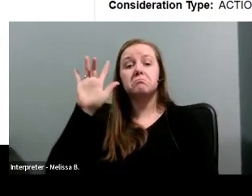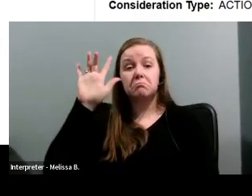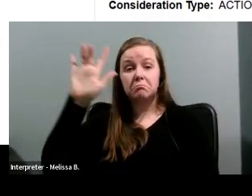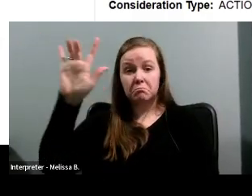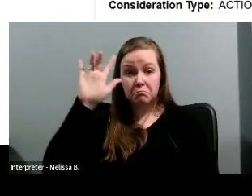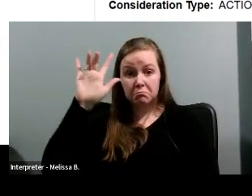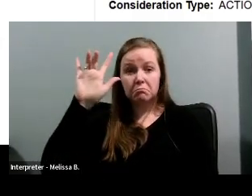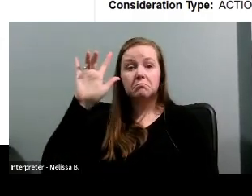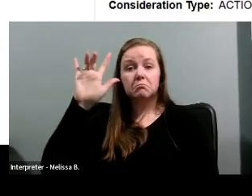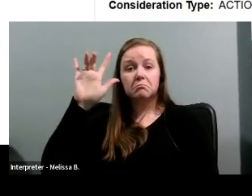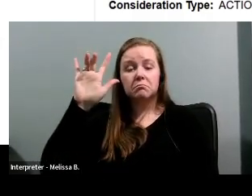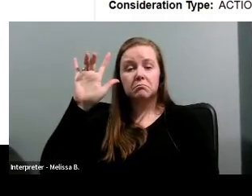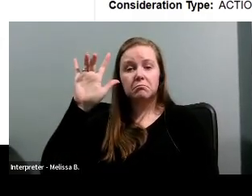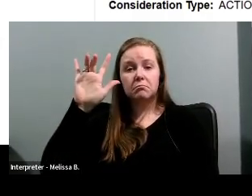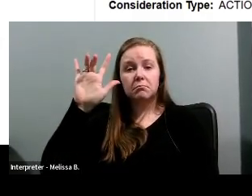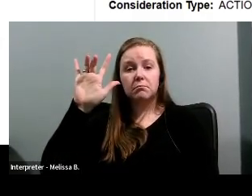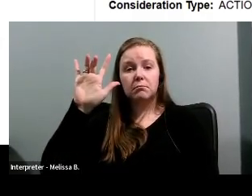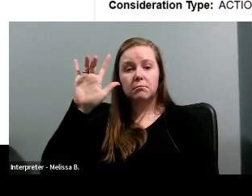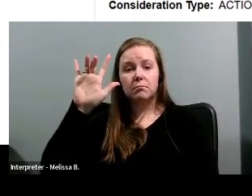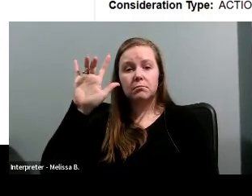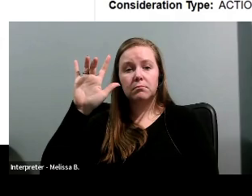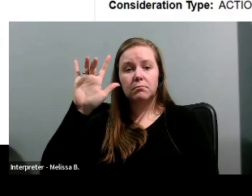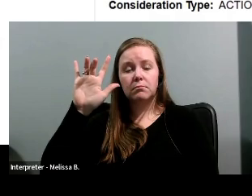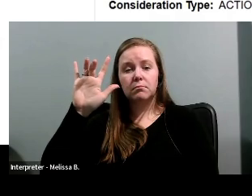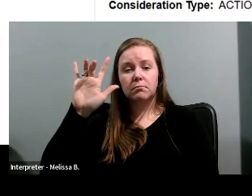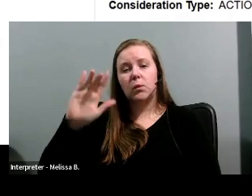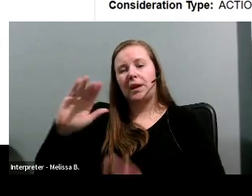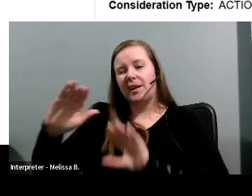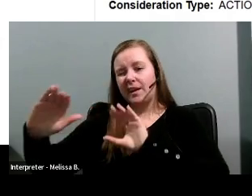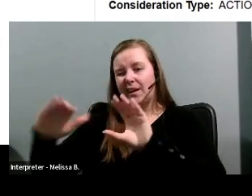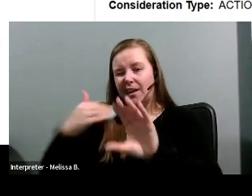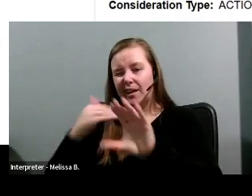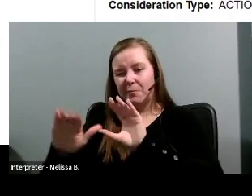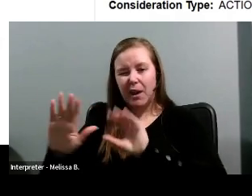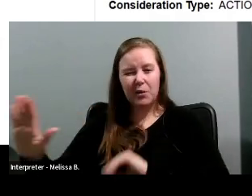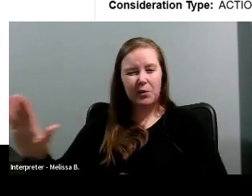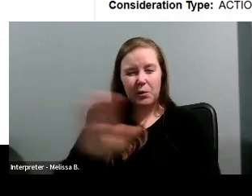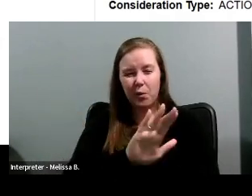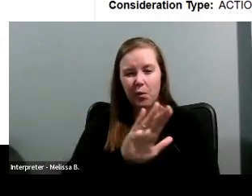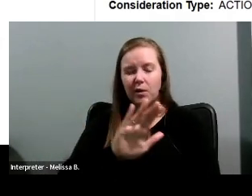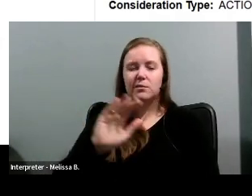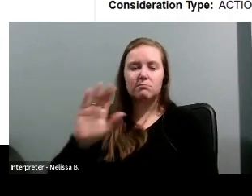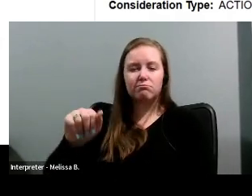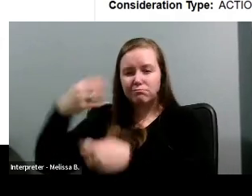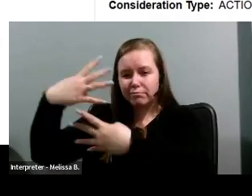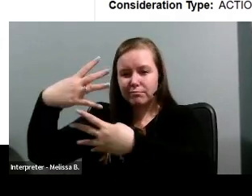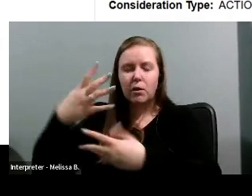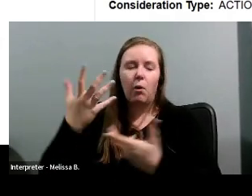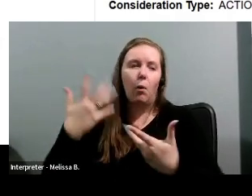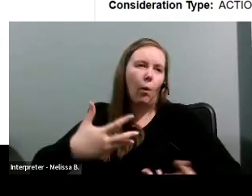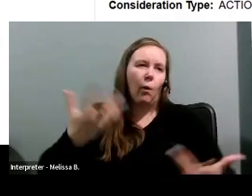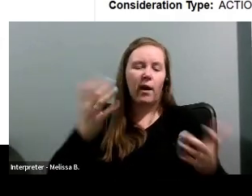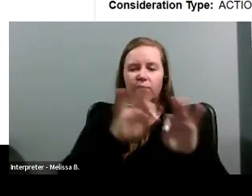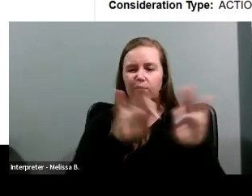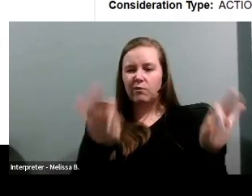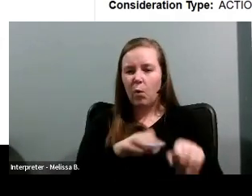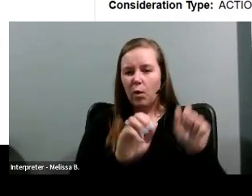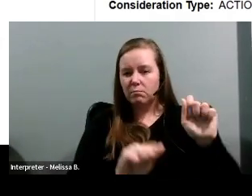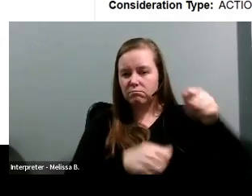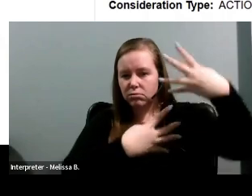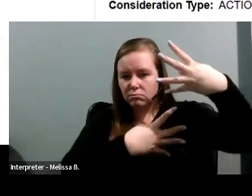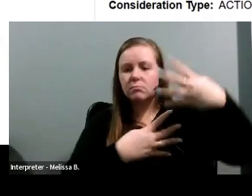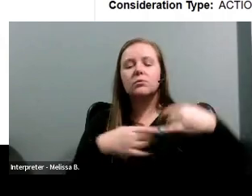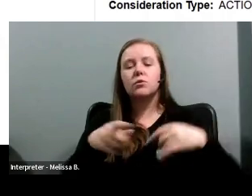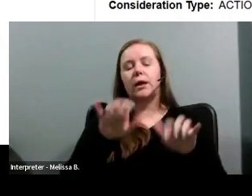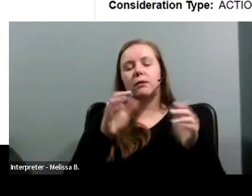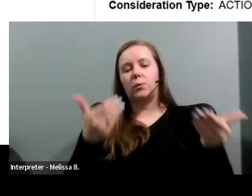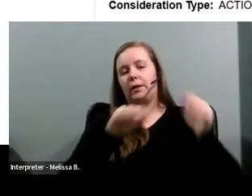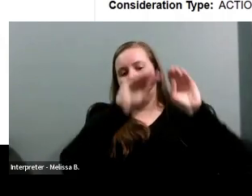Shannon Spencer (she/her): Your email client might show up, or there might be a sort of a form where that comes up where you can fill that… fill out, the information, which…